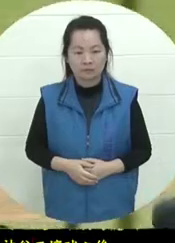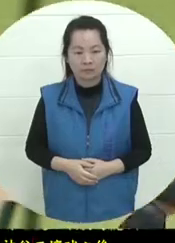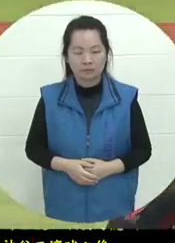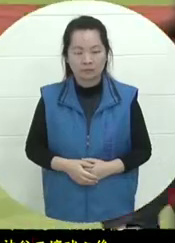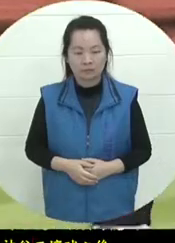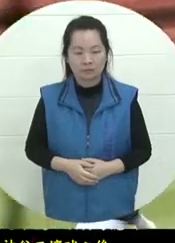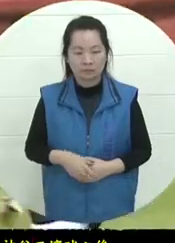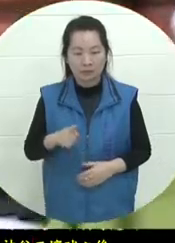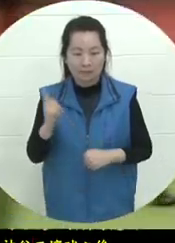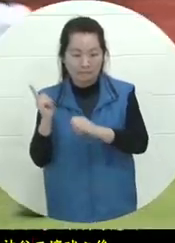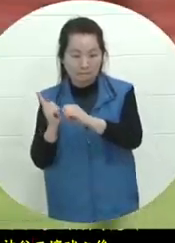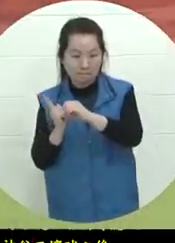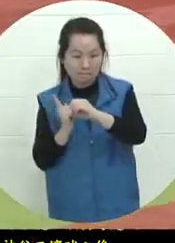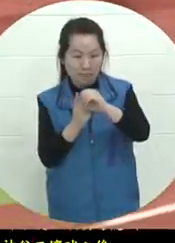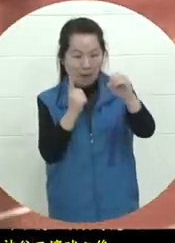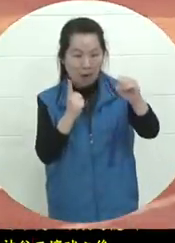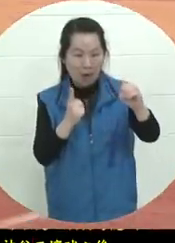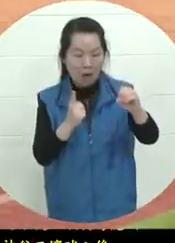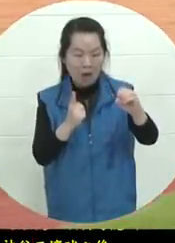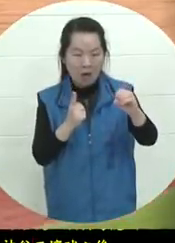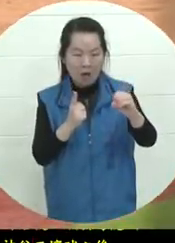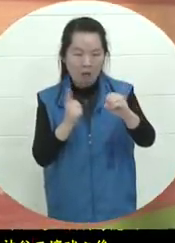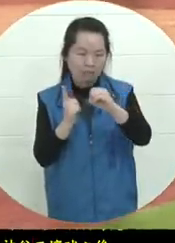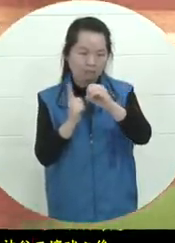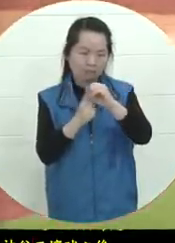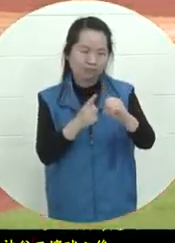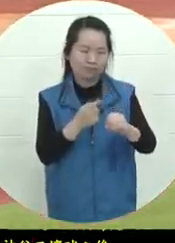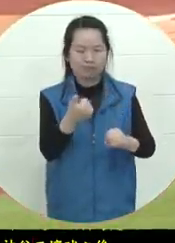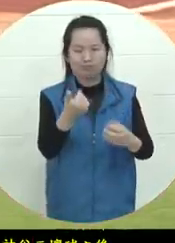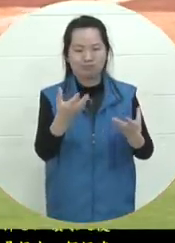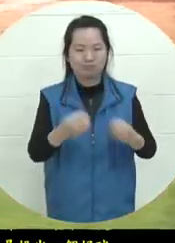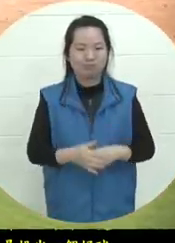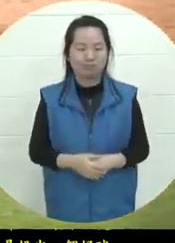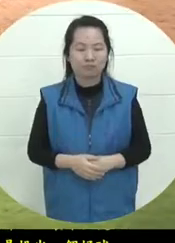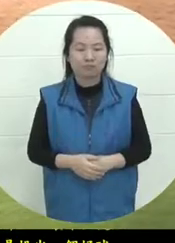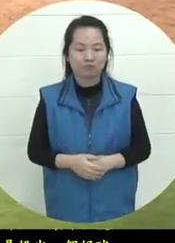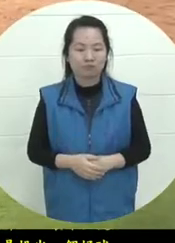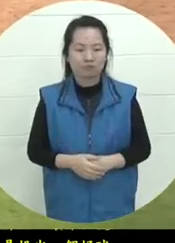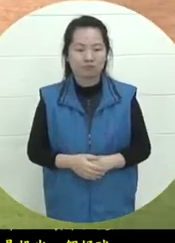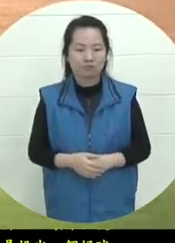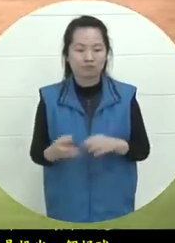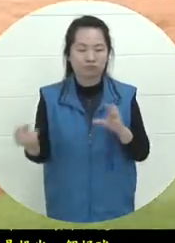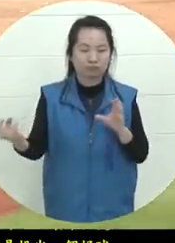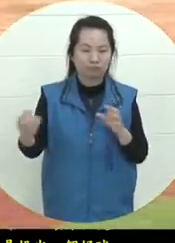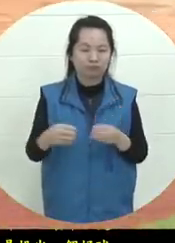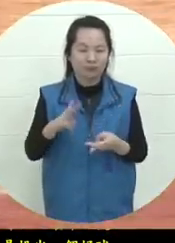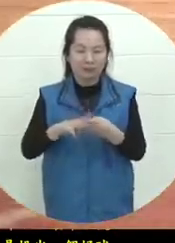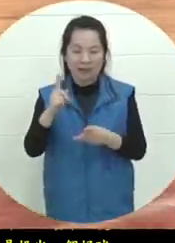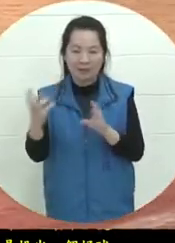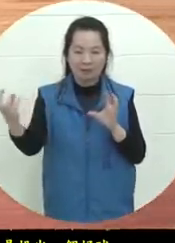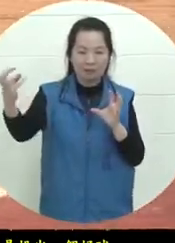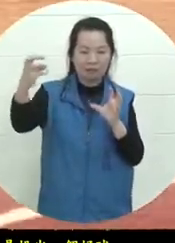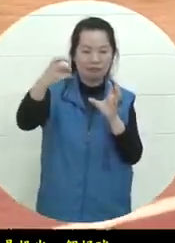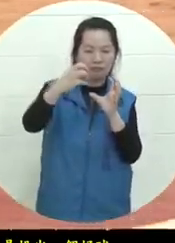. Shen Guyu did not grasp this ball well. It seems that Yi Lei's hand is Going forward, I can give him the next one without any problem